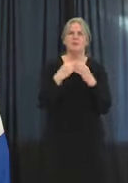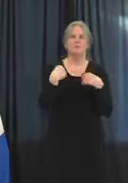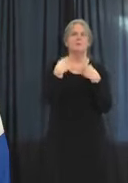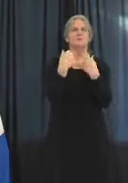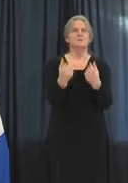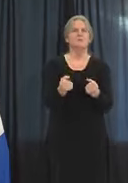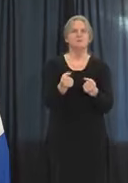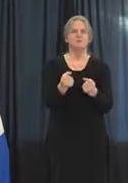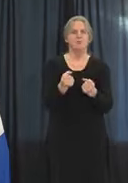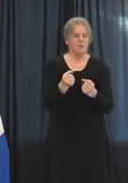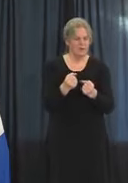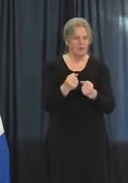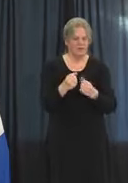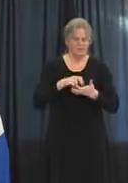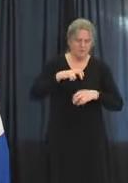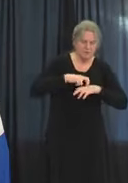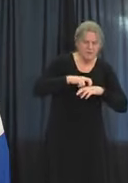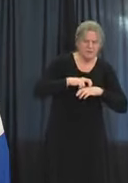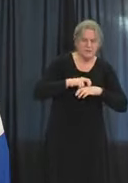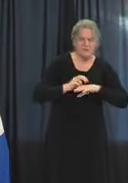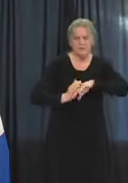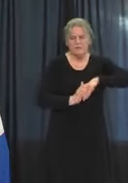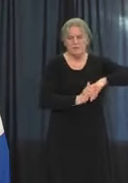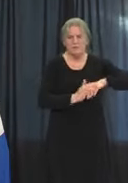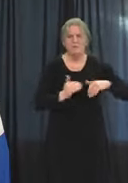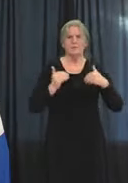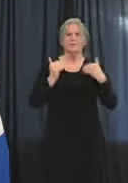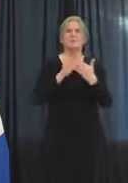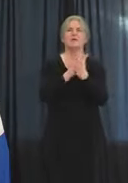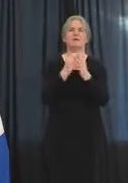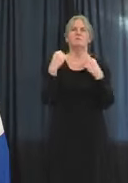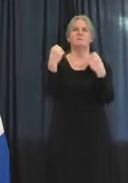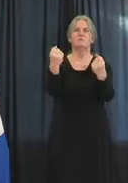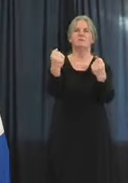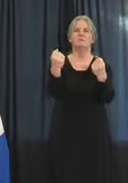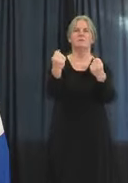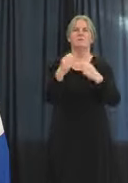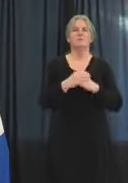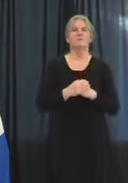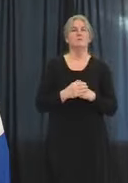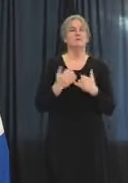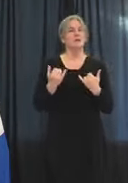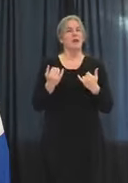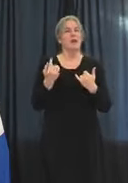the death rows of the anxiety." Now is our opportunity to